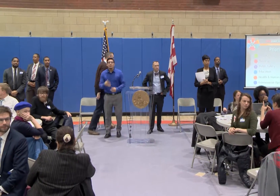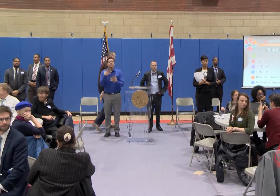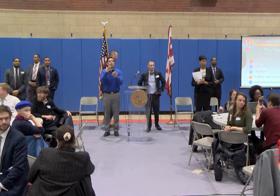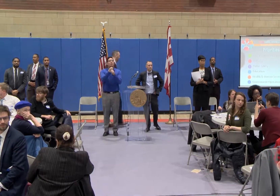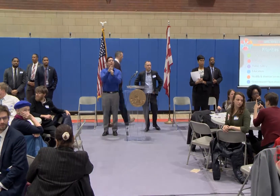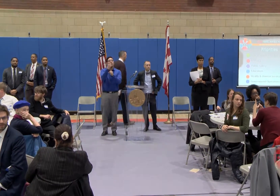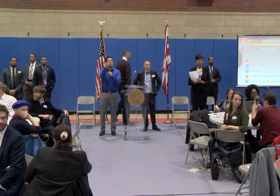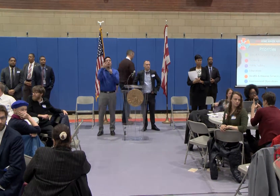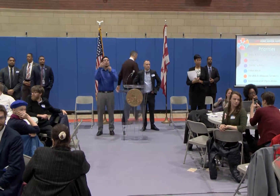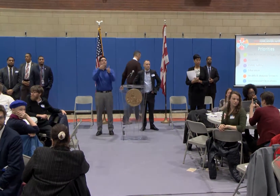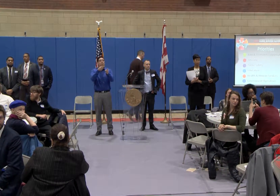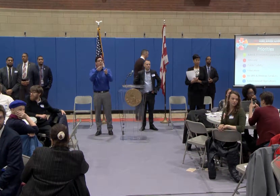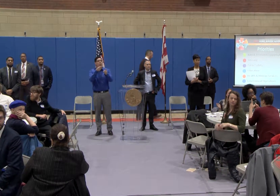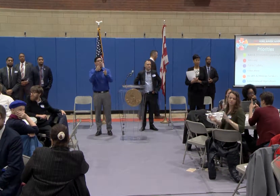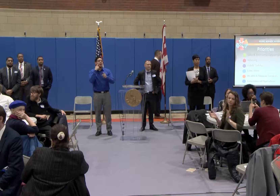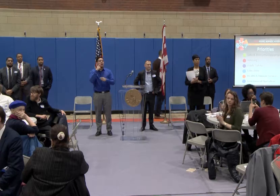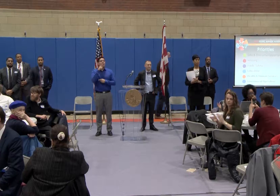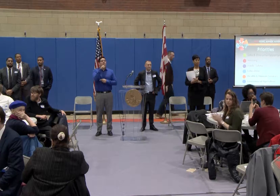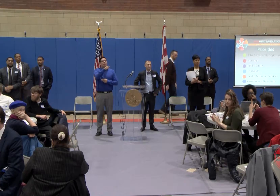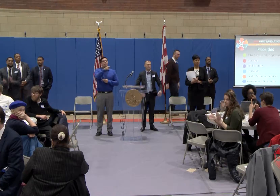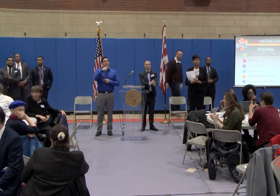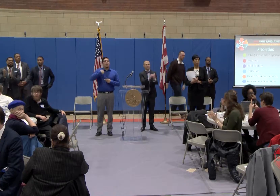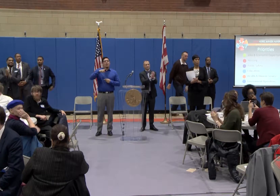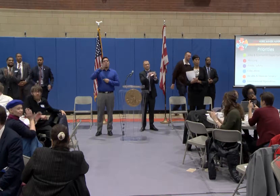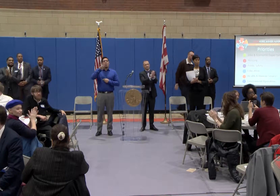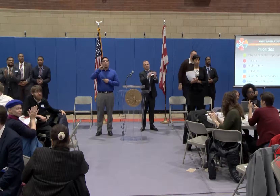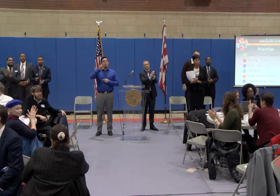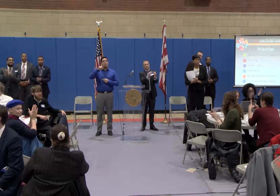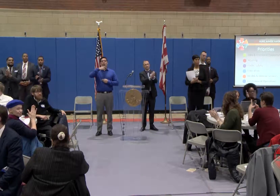OUT OF THE EIGHT WARDS HERE AT MY TABLE.